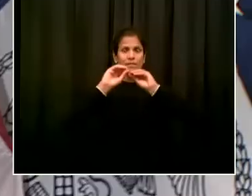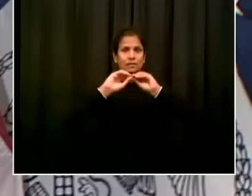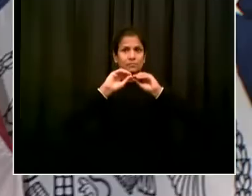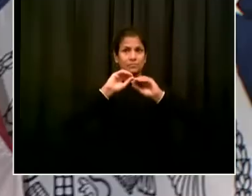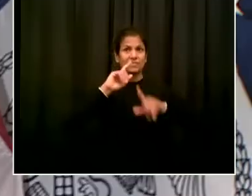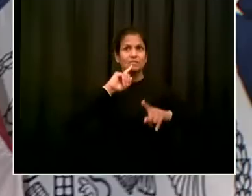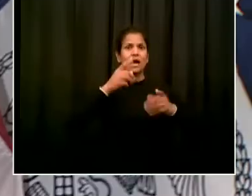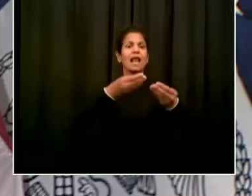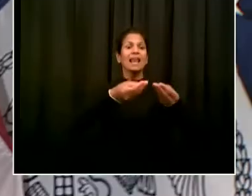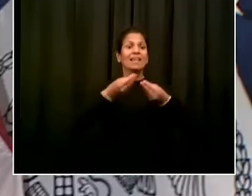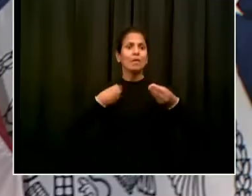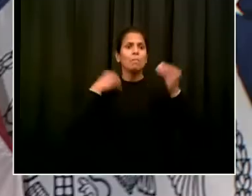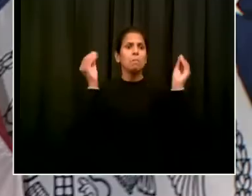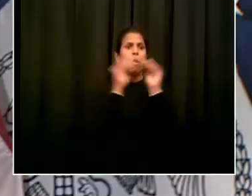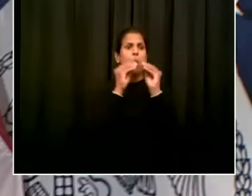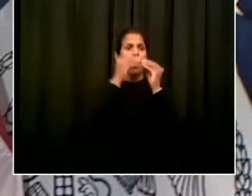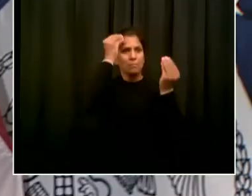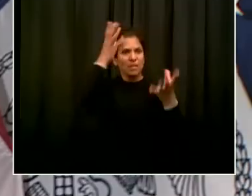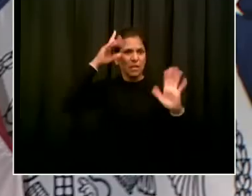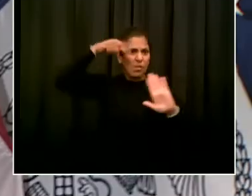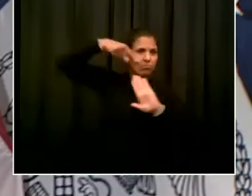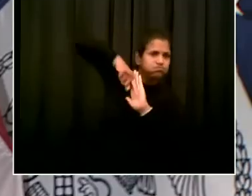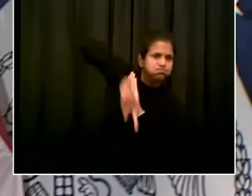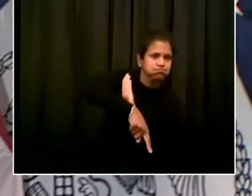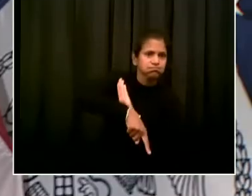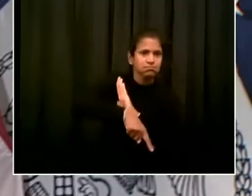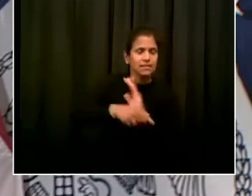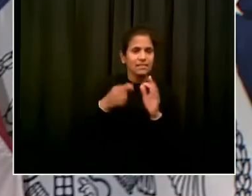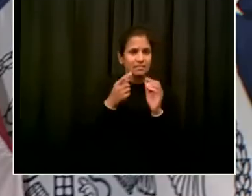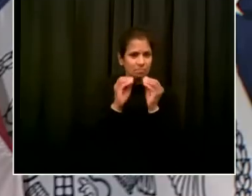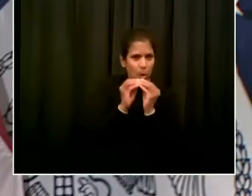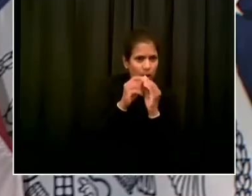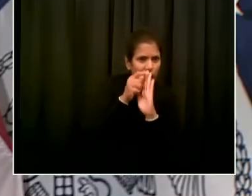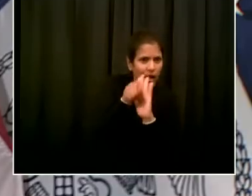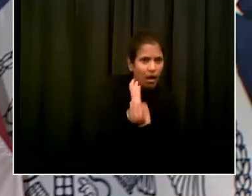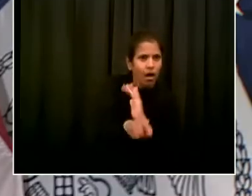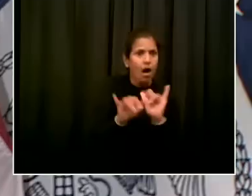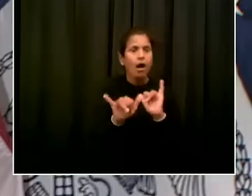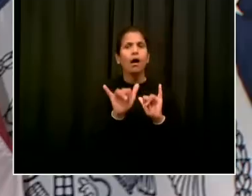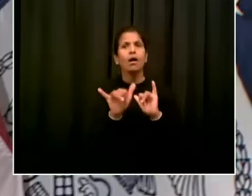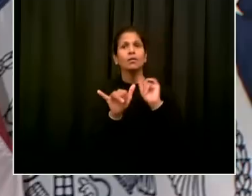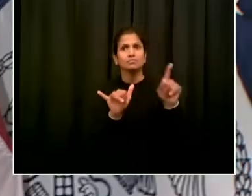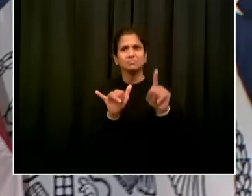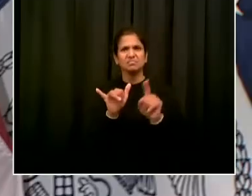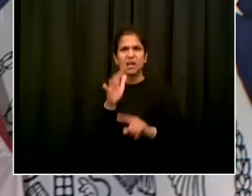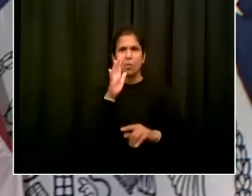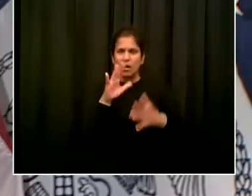HAVE NOT SEEN AN INCREASE ON THE AVERAGE, THERE'S A LOT OF WORK